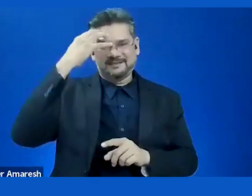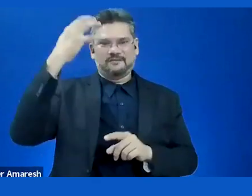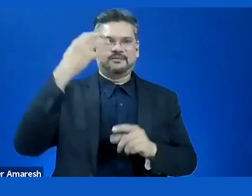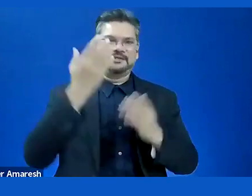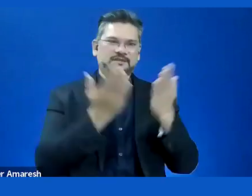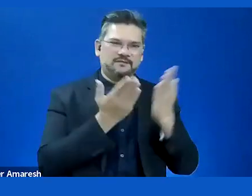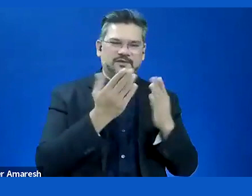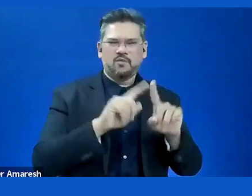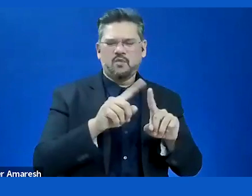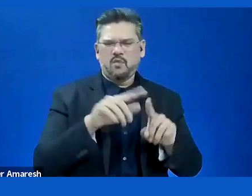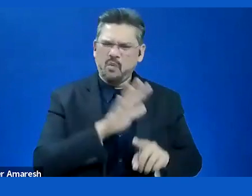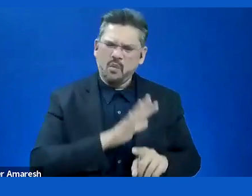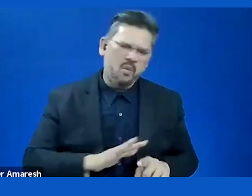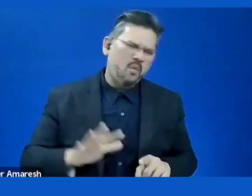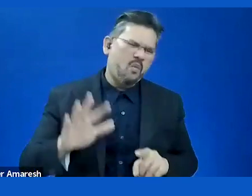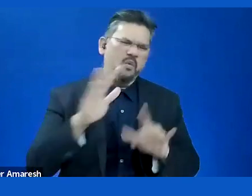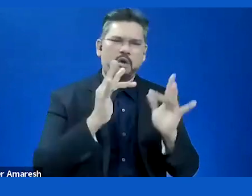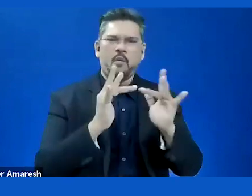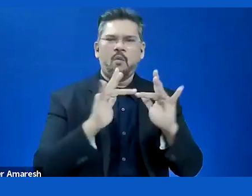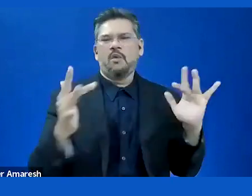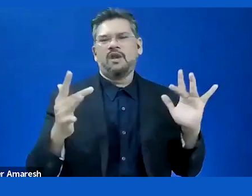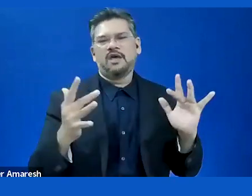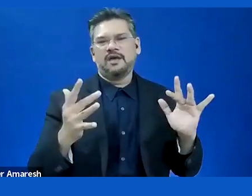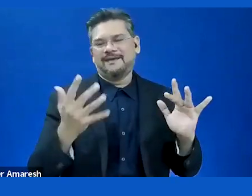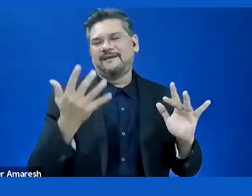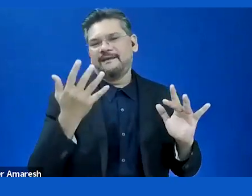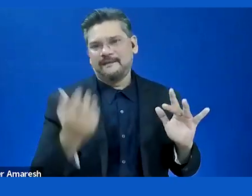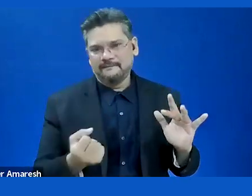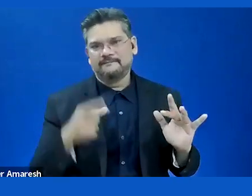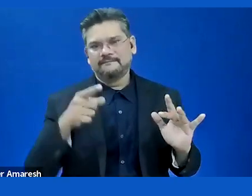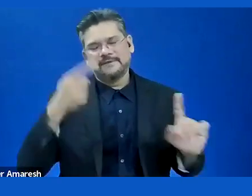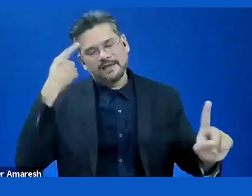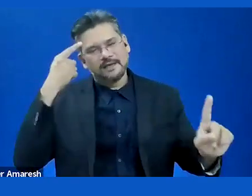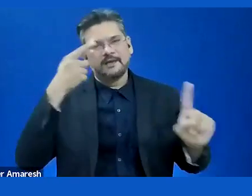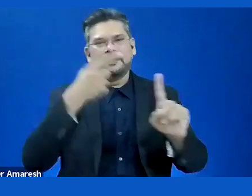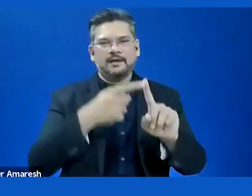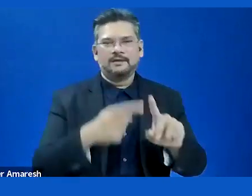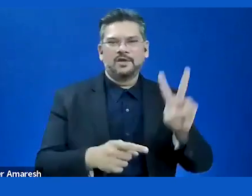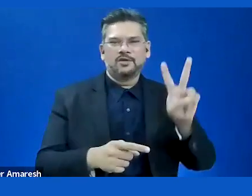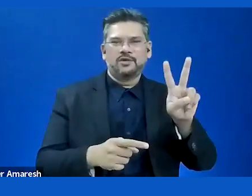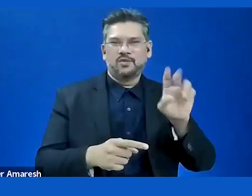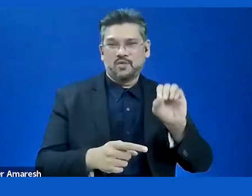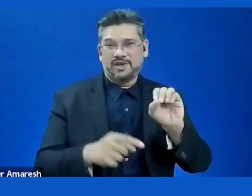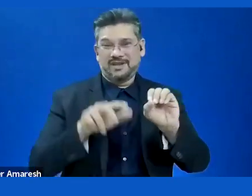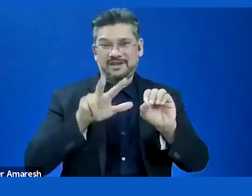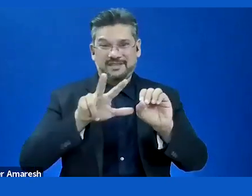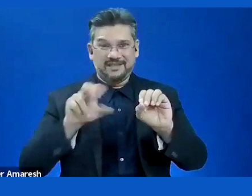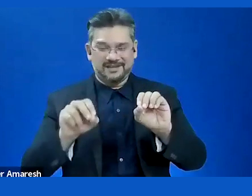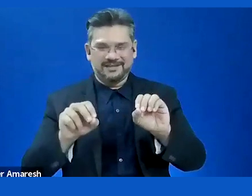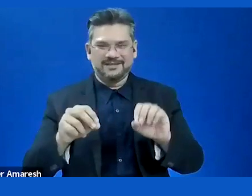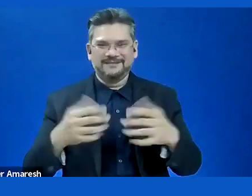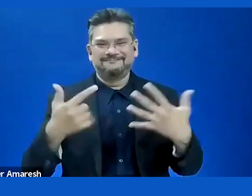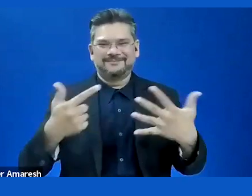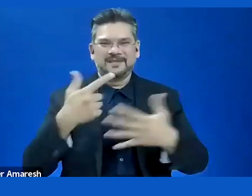So by 2030, in seven years' time, 100% key public services to be online,